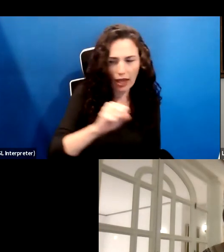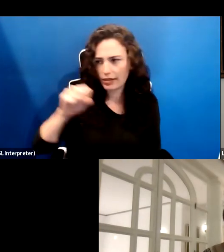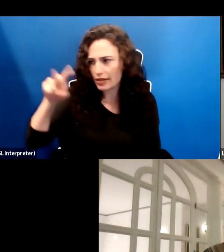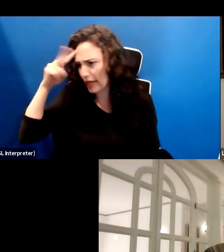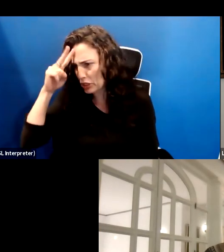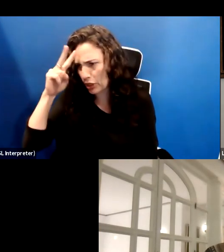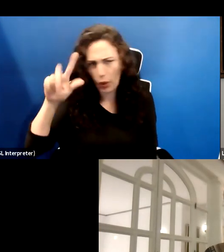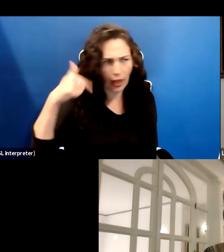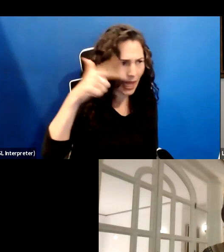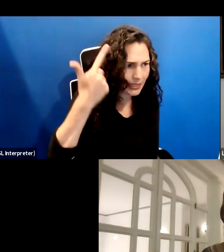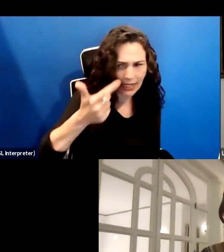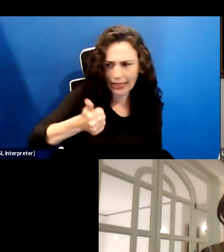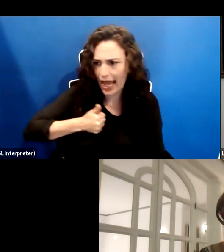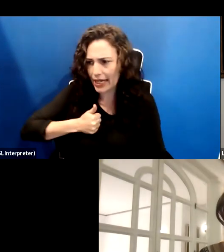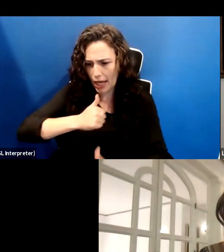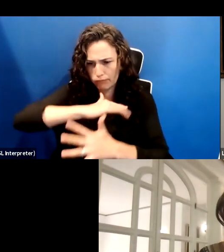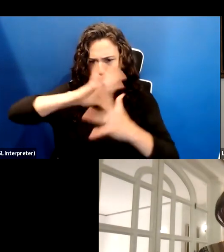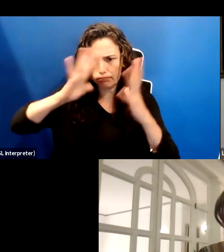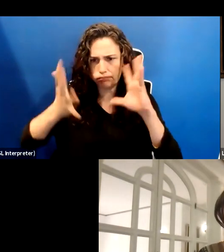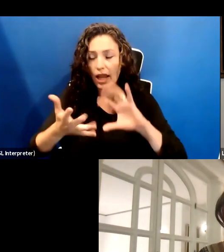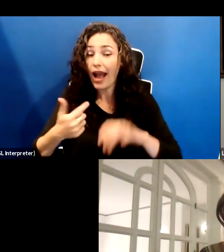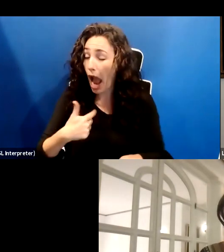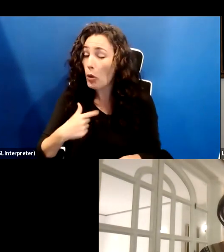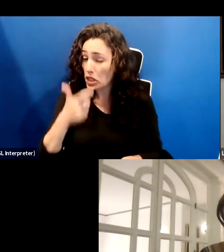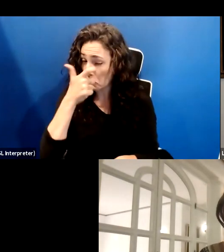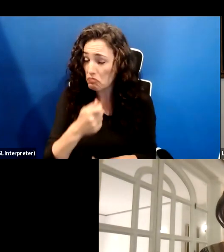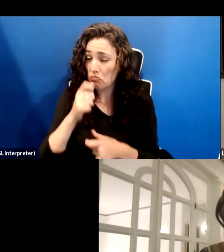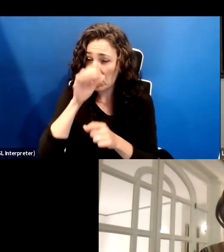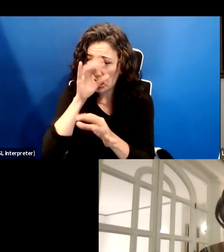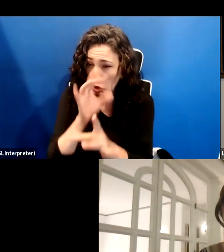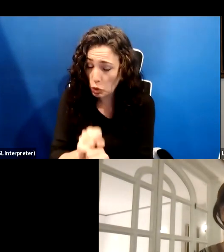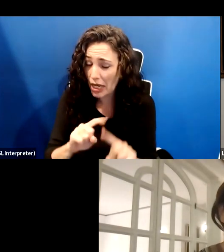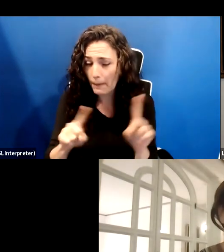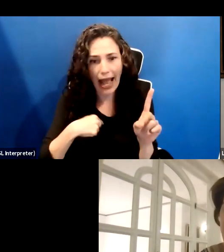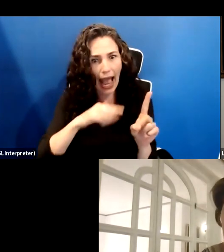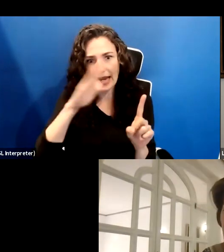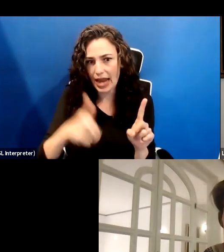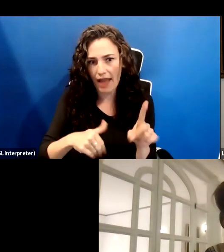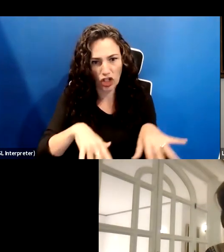And I was pretty intrigued but I never went and took any of the classes.